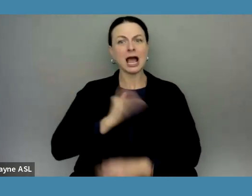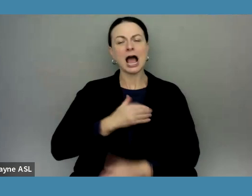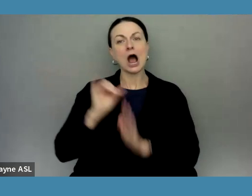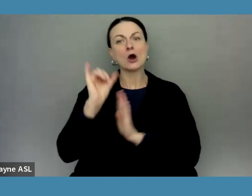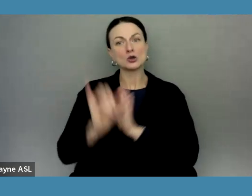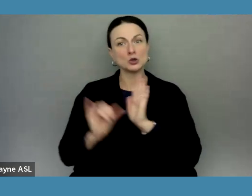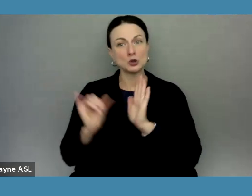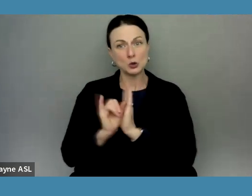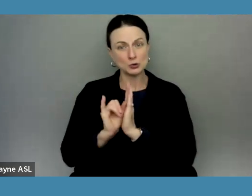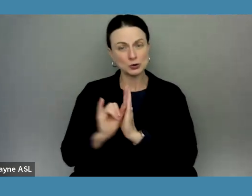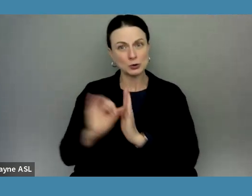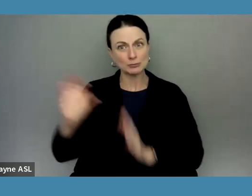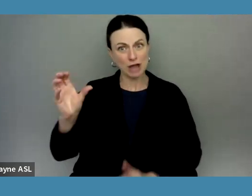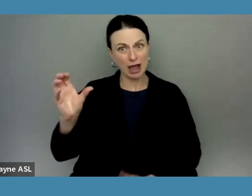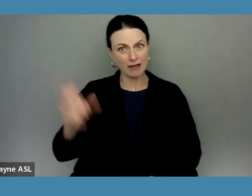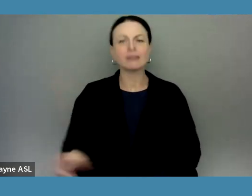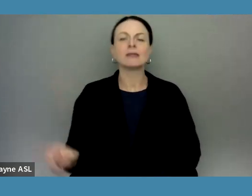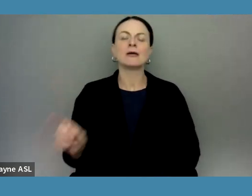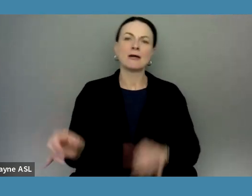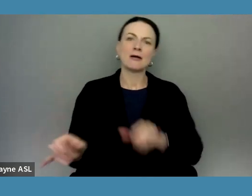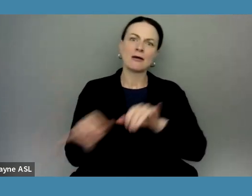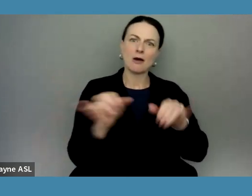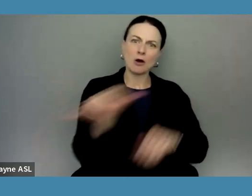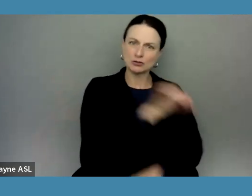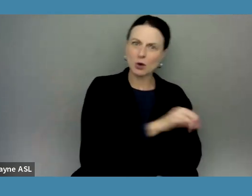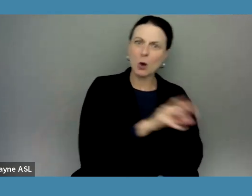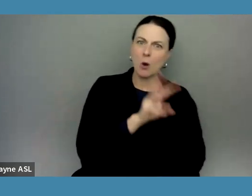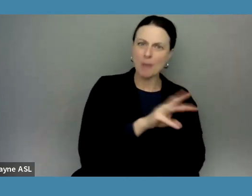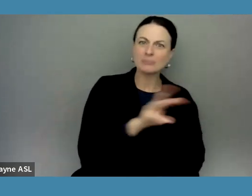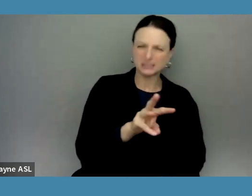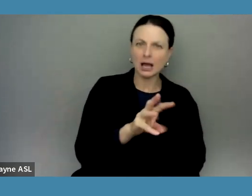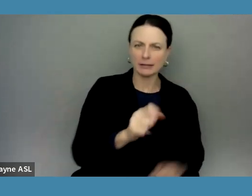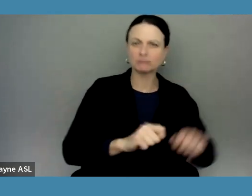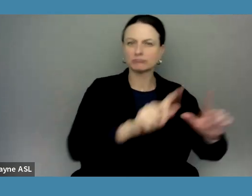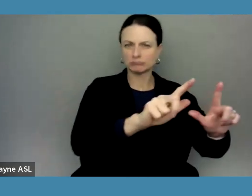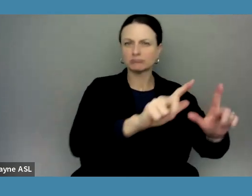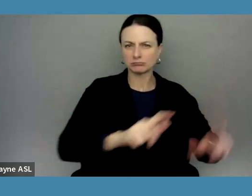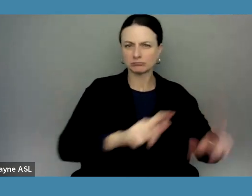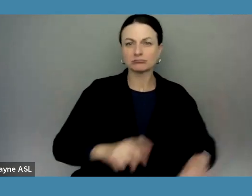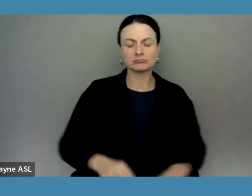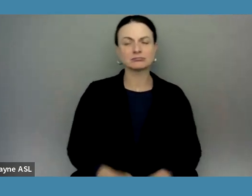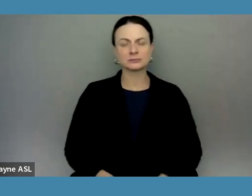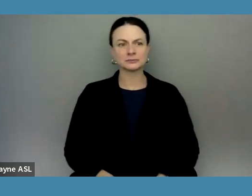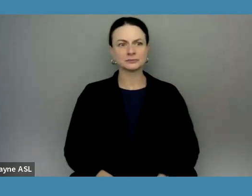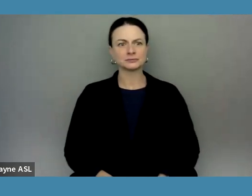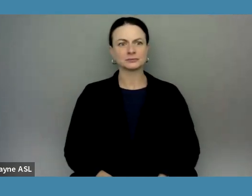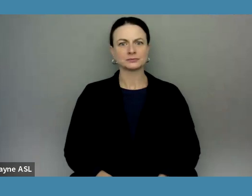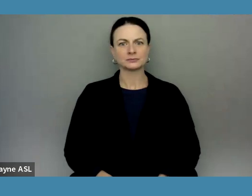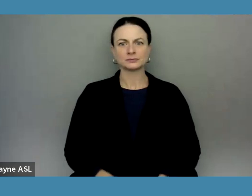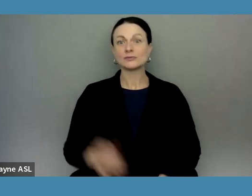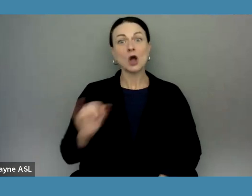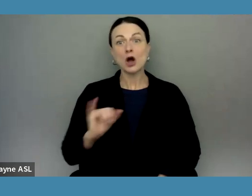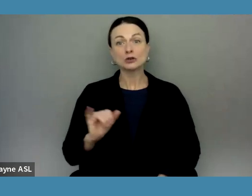and available on our website. We'll also be sharing those recording on our social media